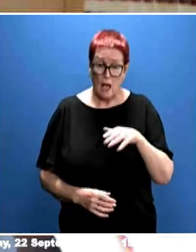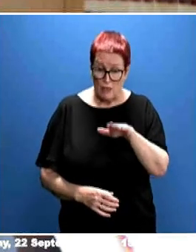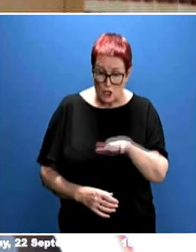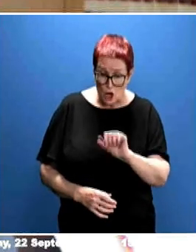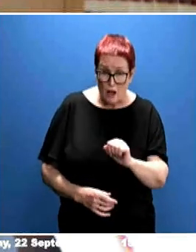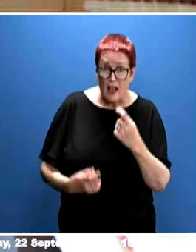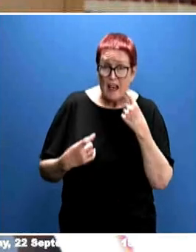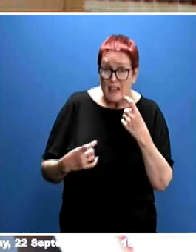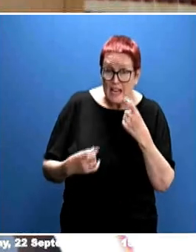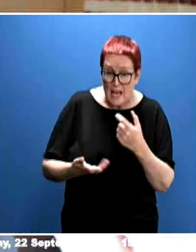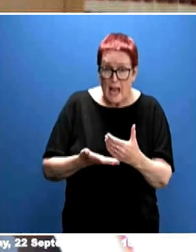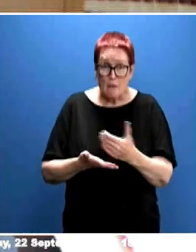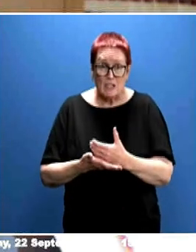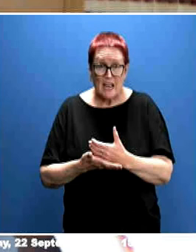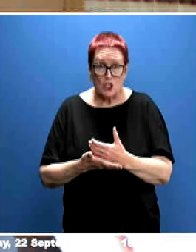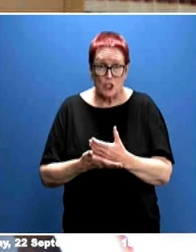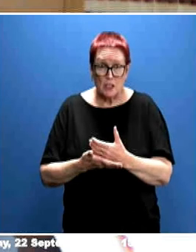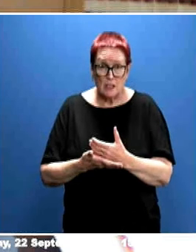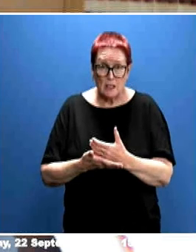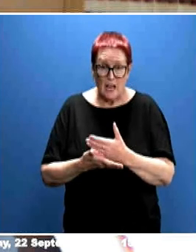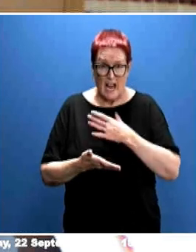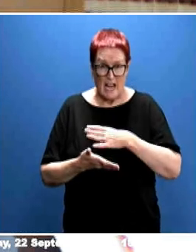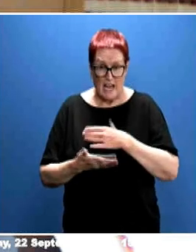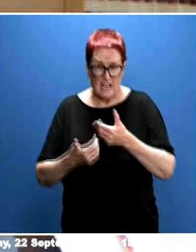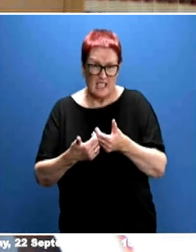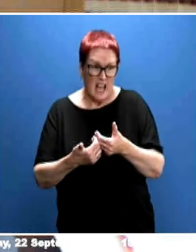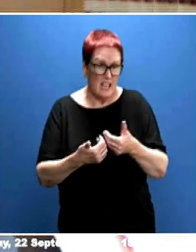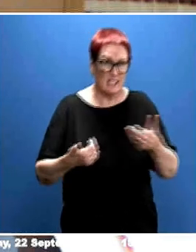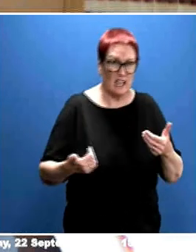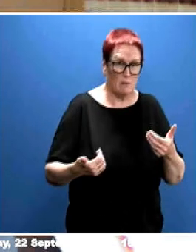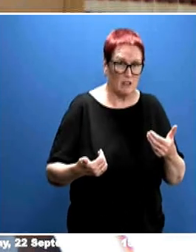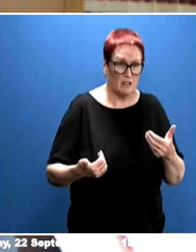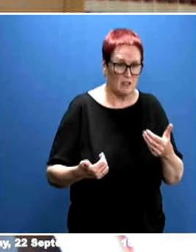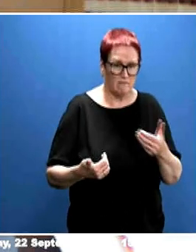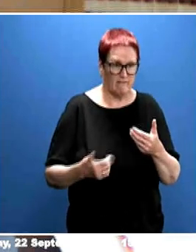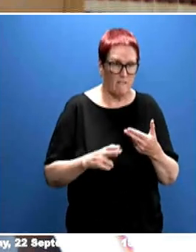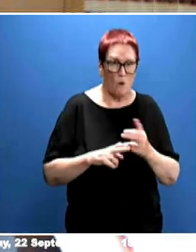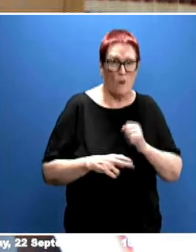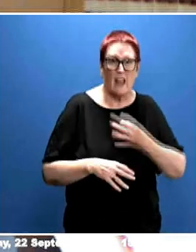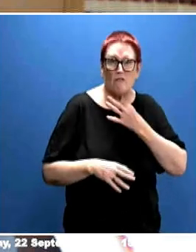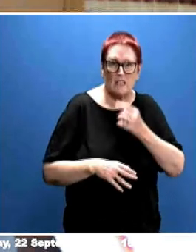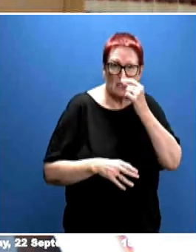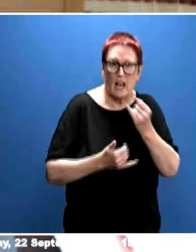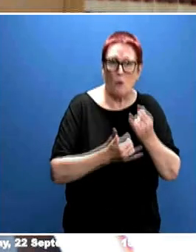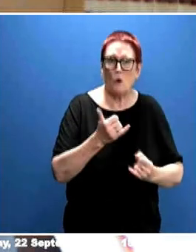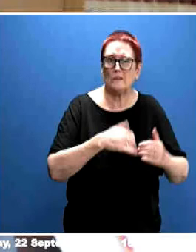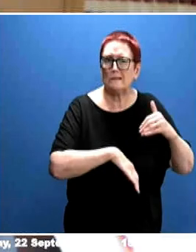separate to their risk of criminal behaviour which is the decision by a criminal court.